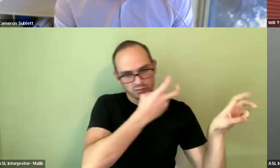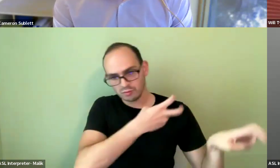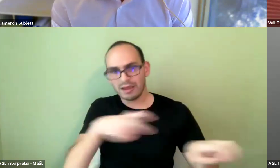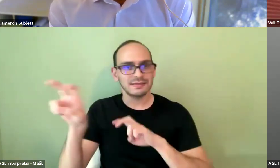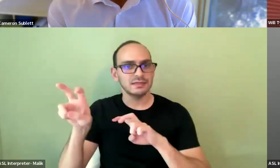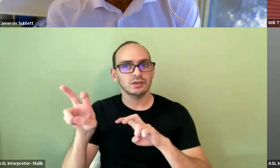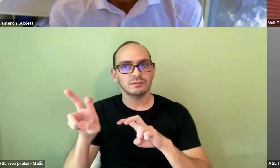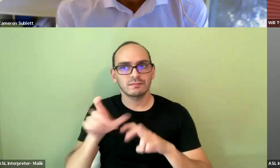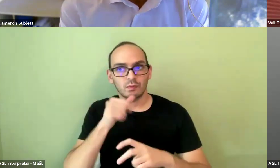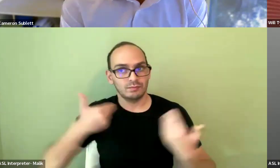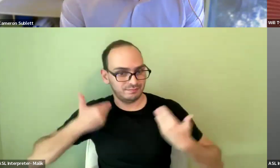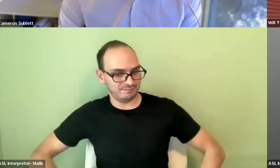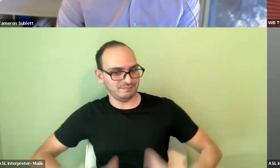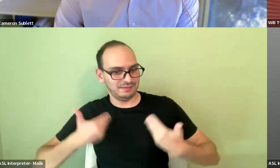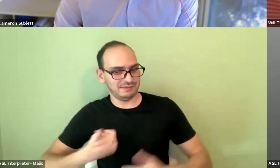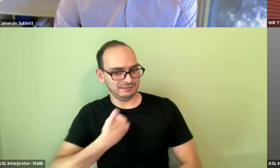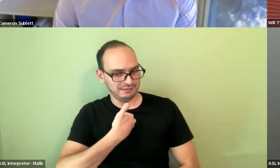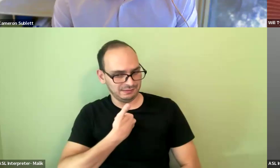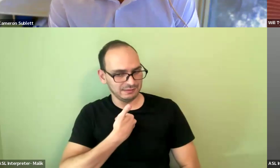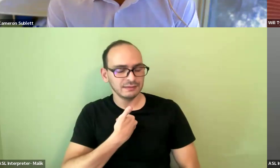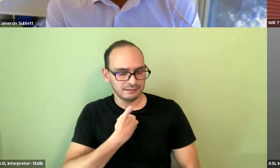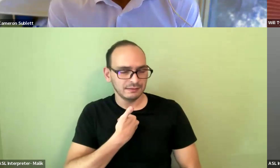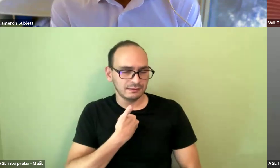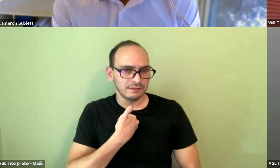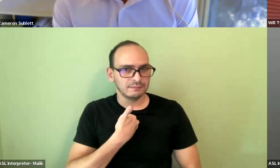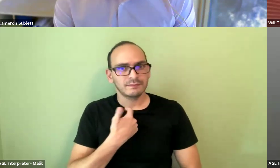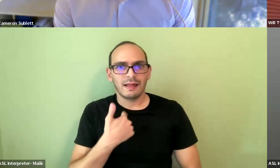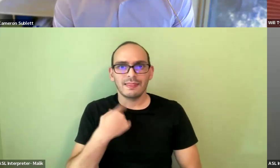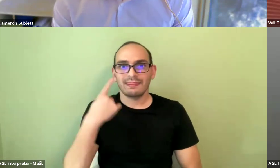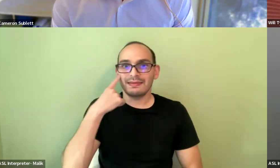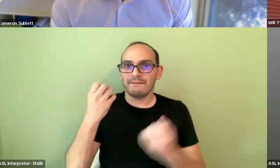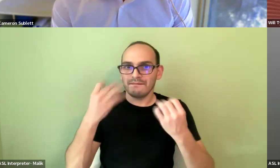For myself, personally like I think many of you on the call for